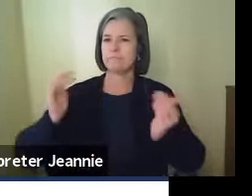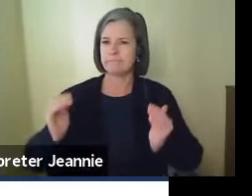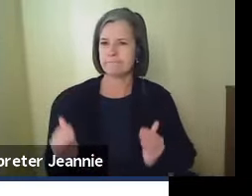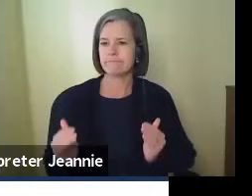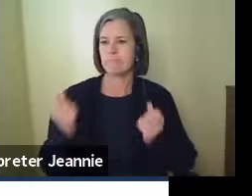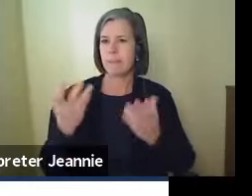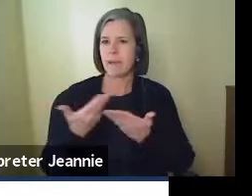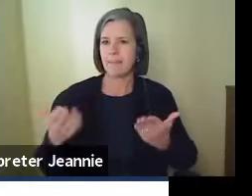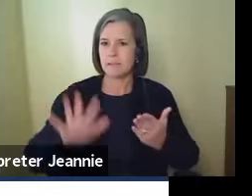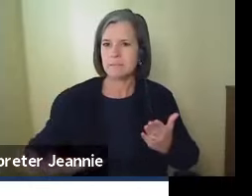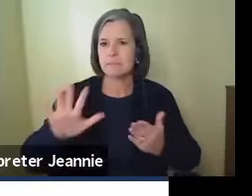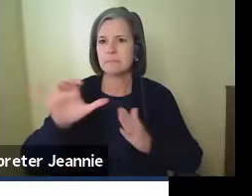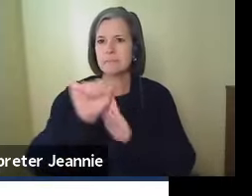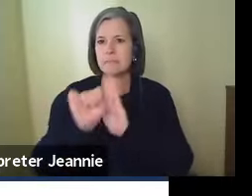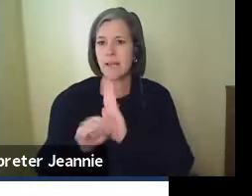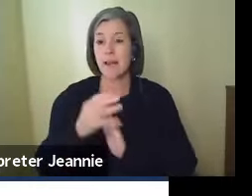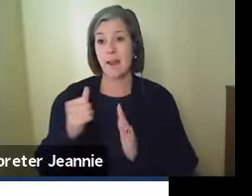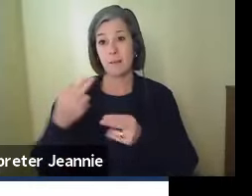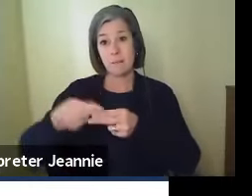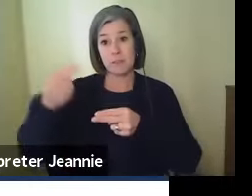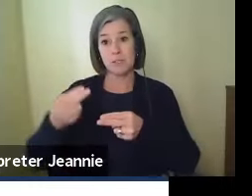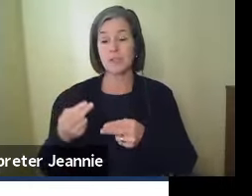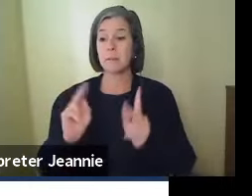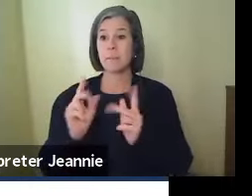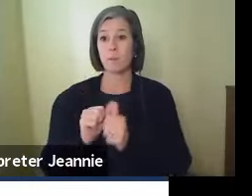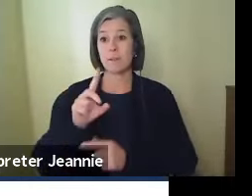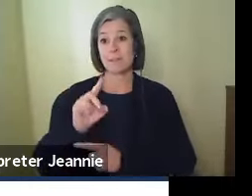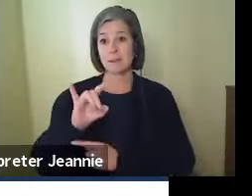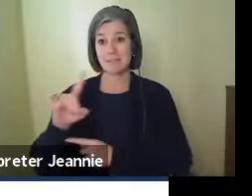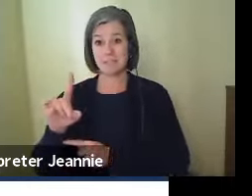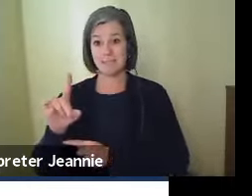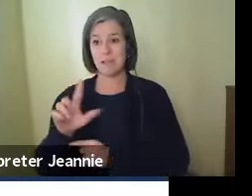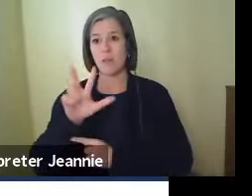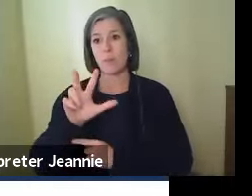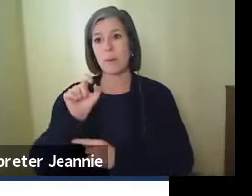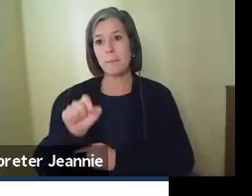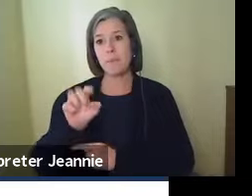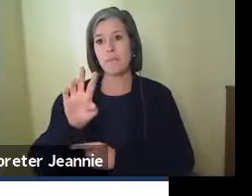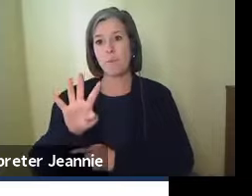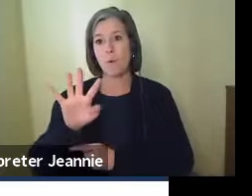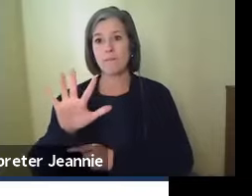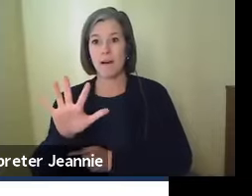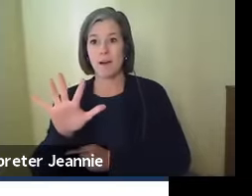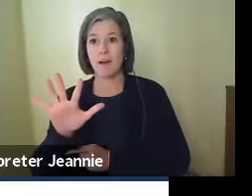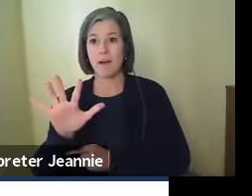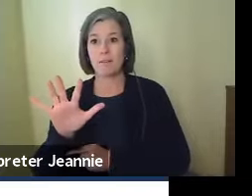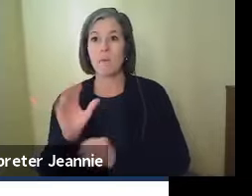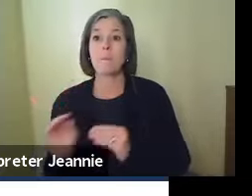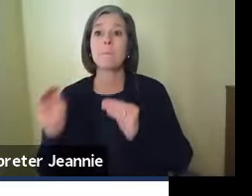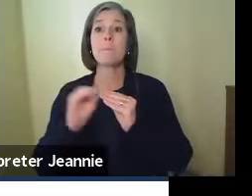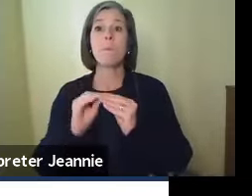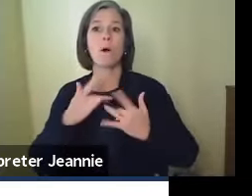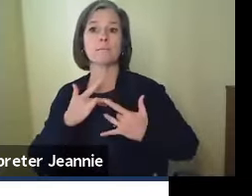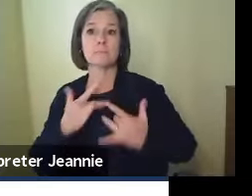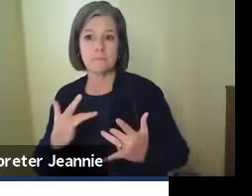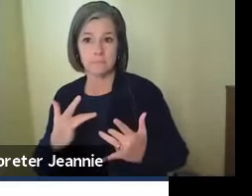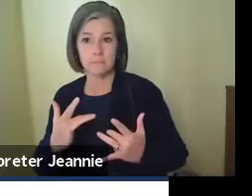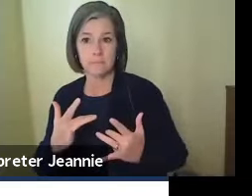state and I want to mention that people with IDD have been 3.45 times more likely to die